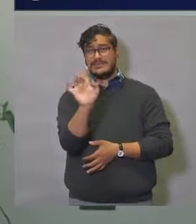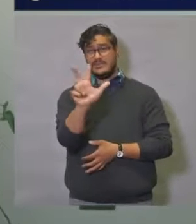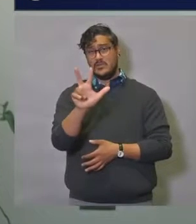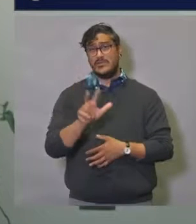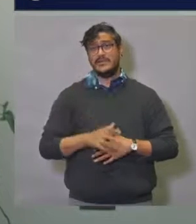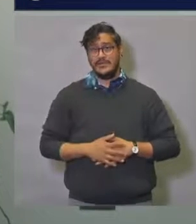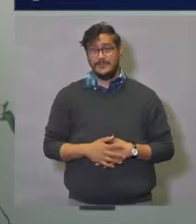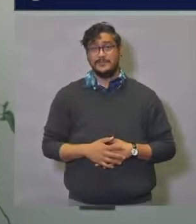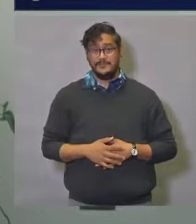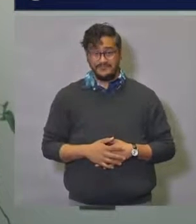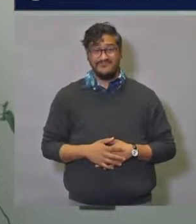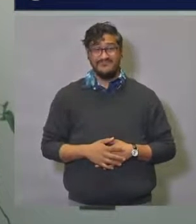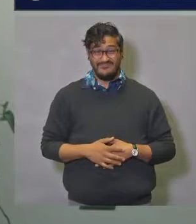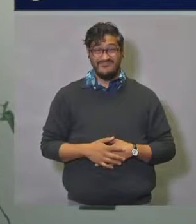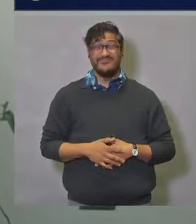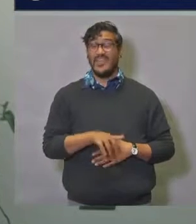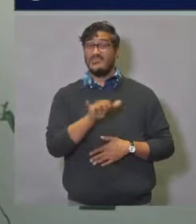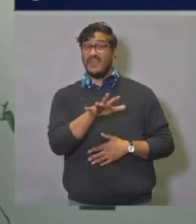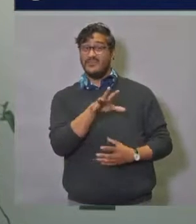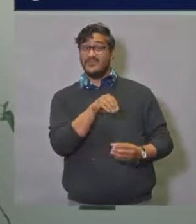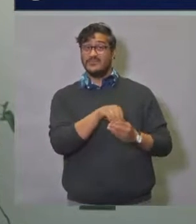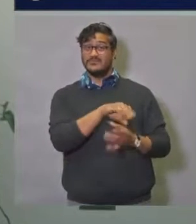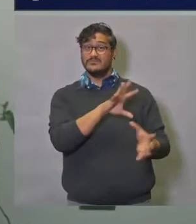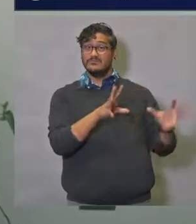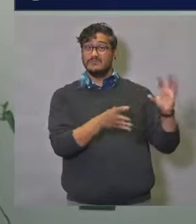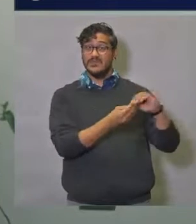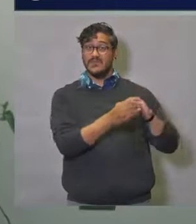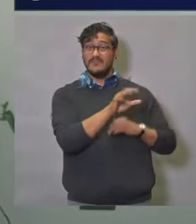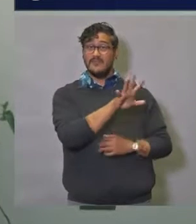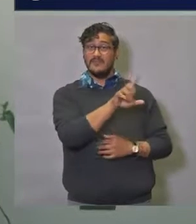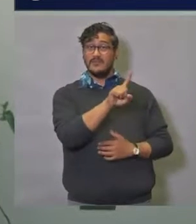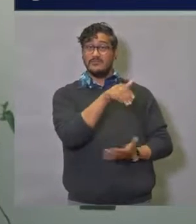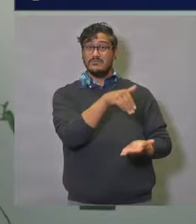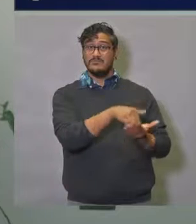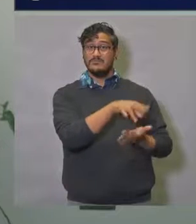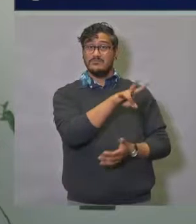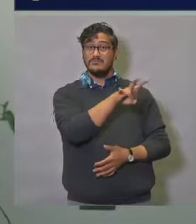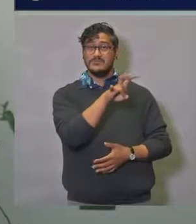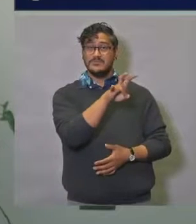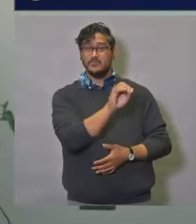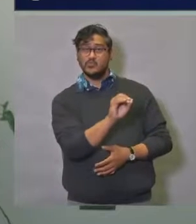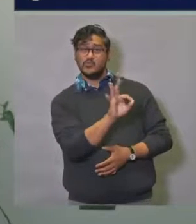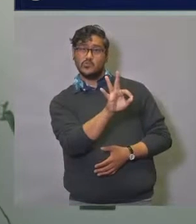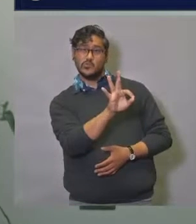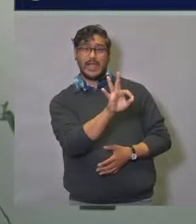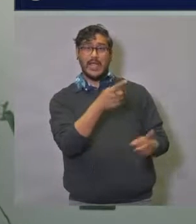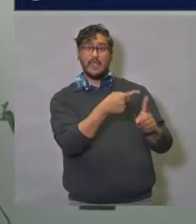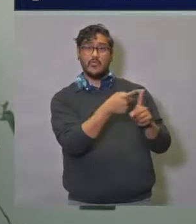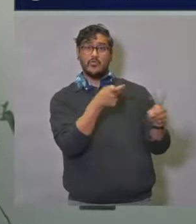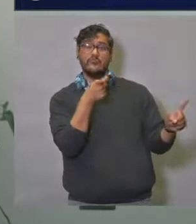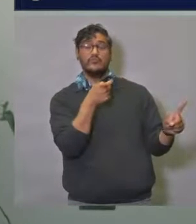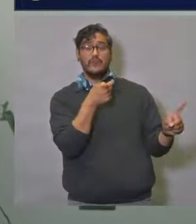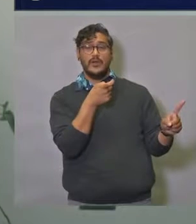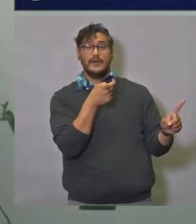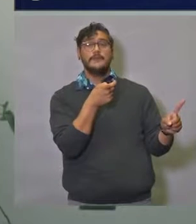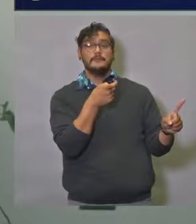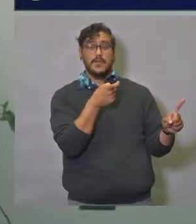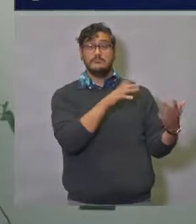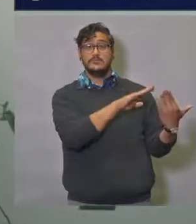BRINGING THE TOTAL TO 1,214,683.